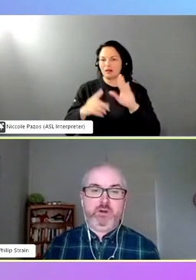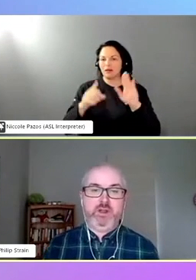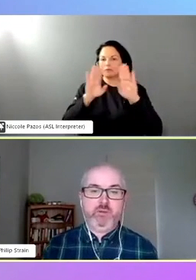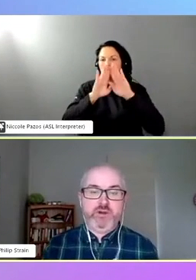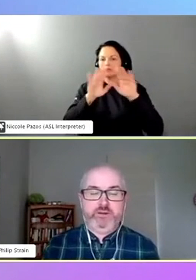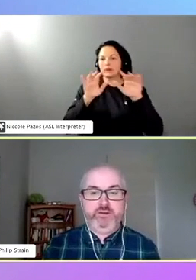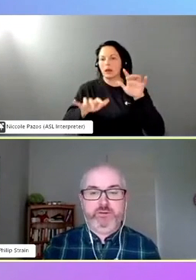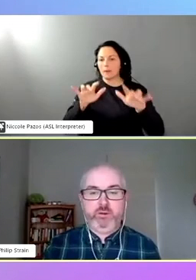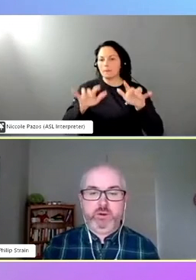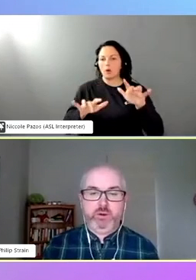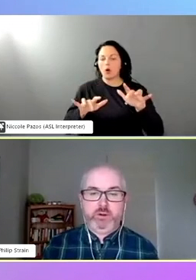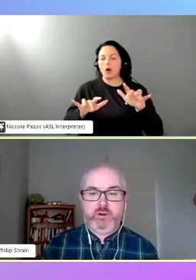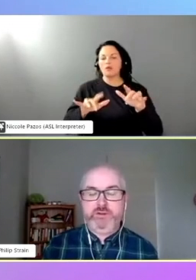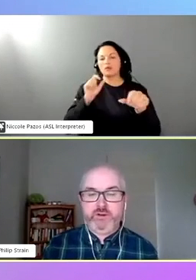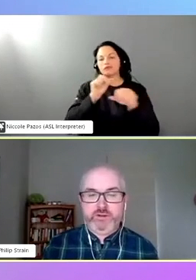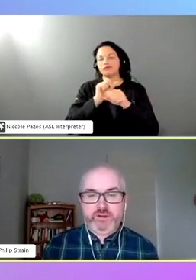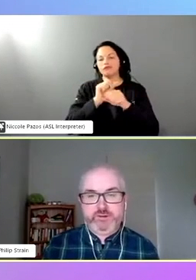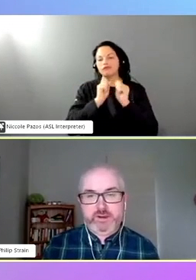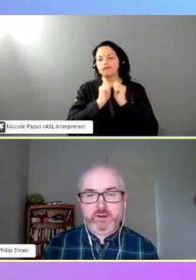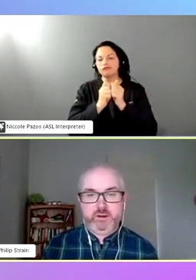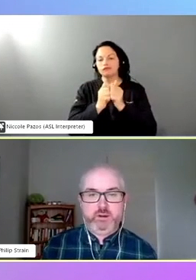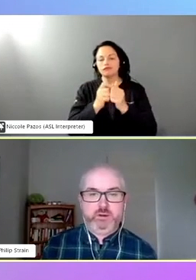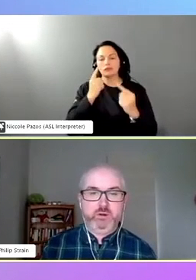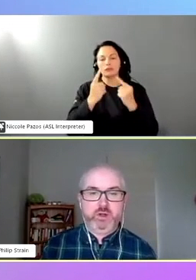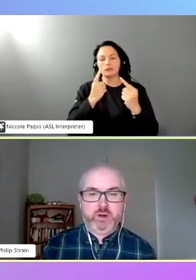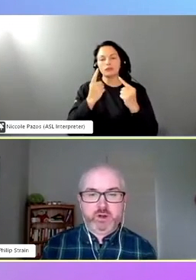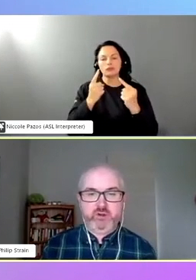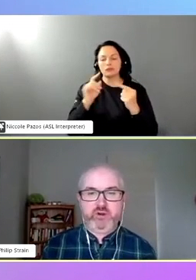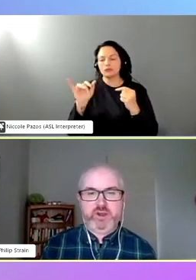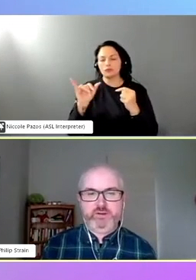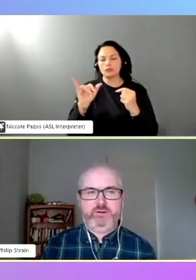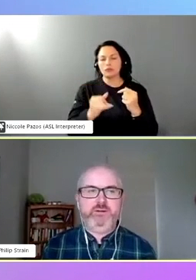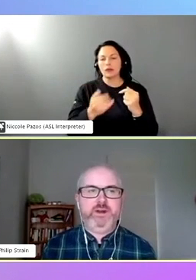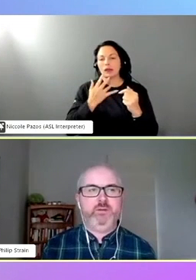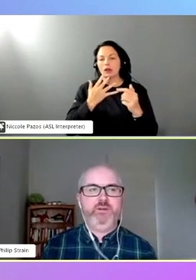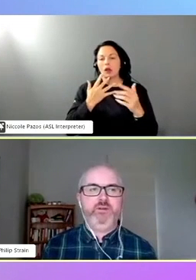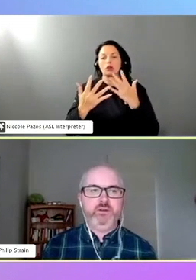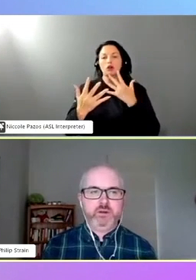into the container and then at that point only the objects inside of the container would be available.